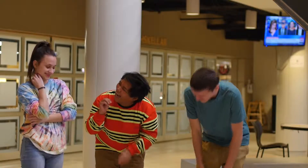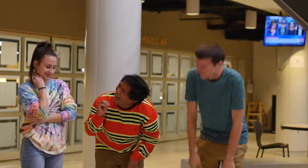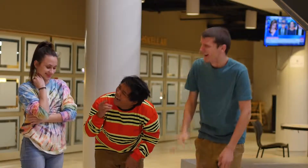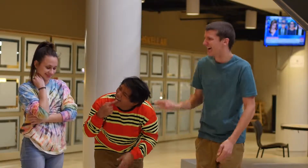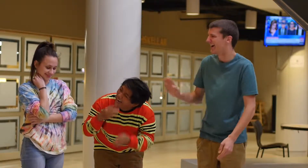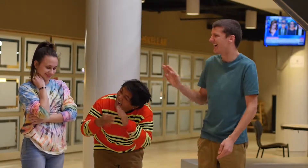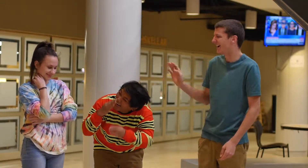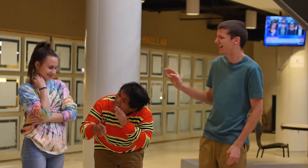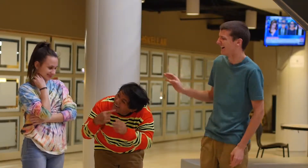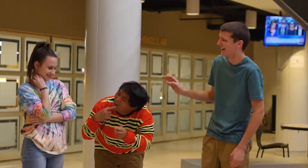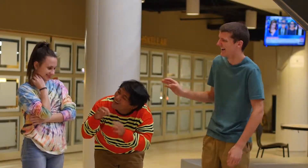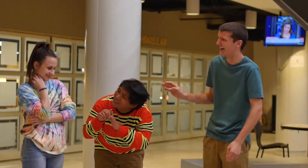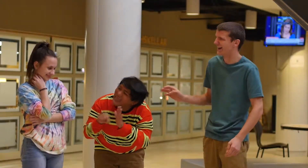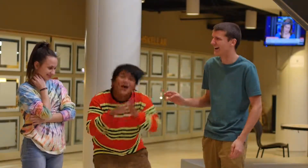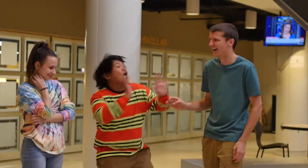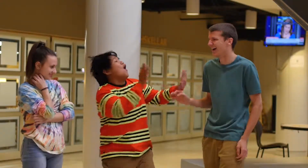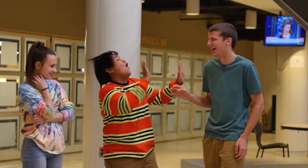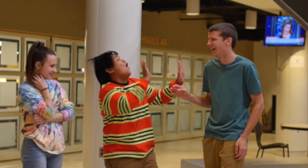I don't know if it's a city or state? Oh!